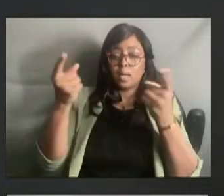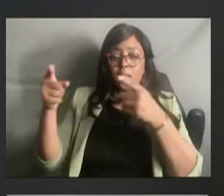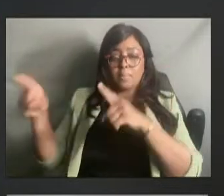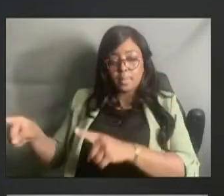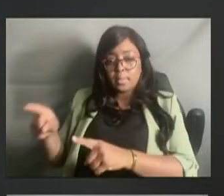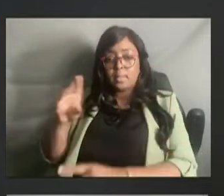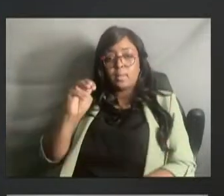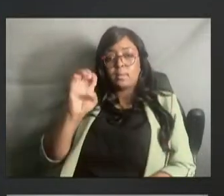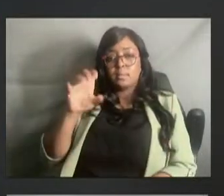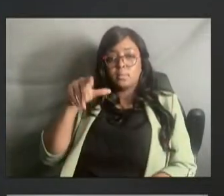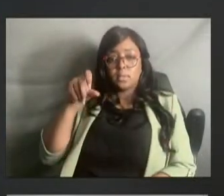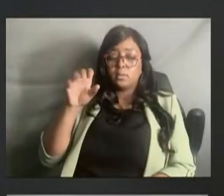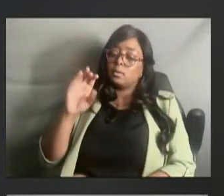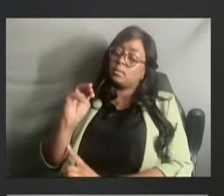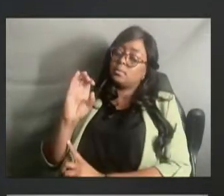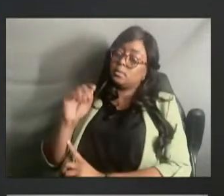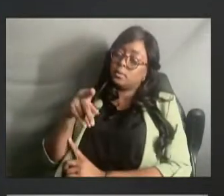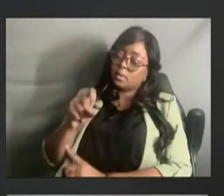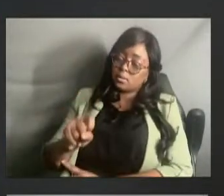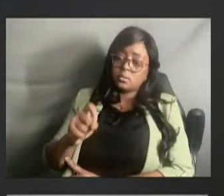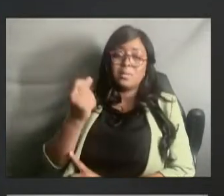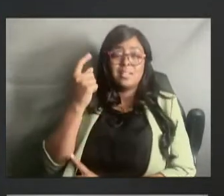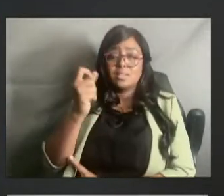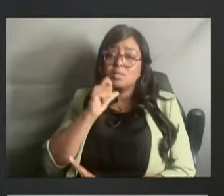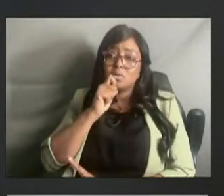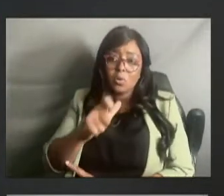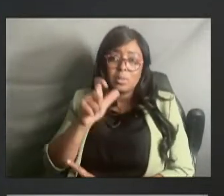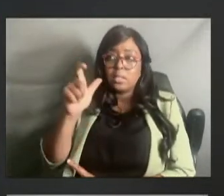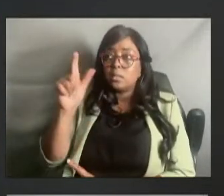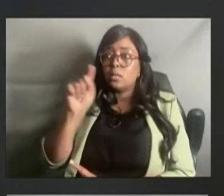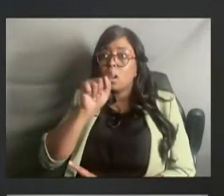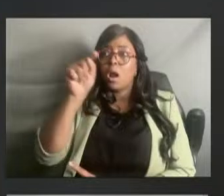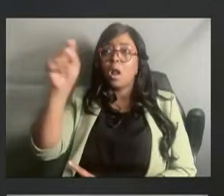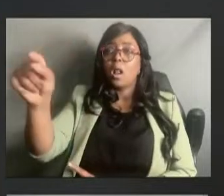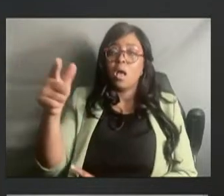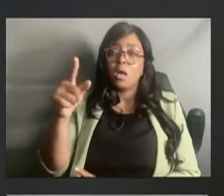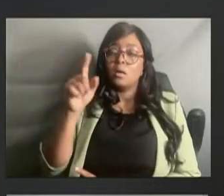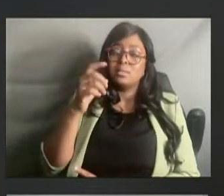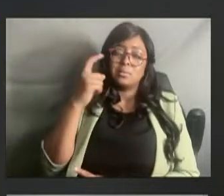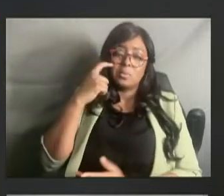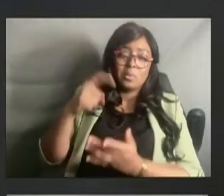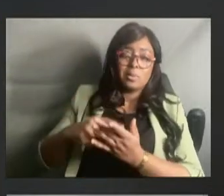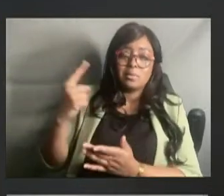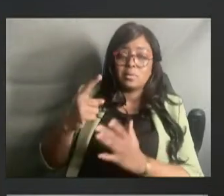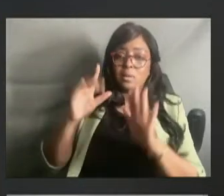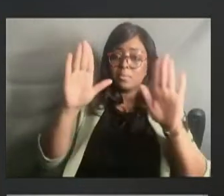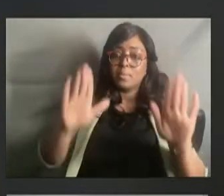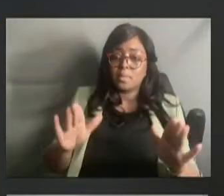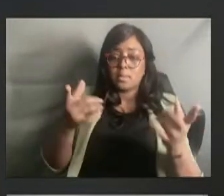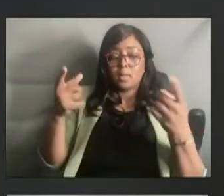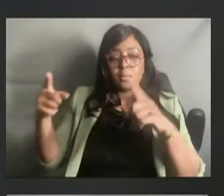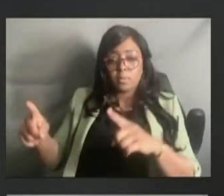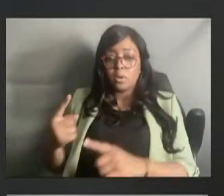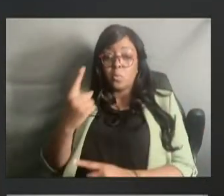in every aspect of the work that's happening in m.c.p.s. You